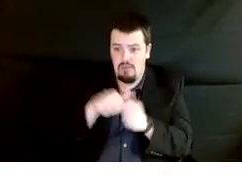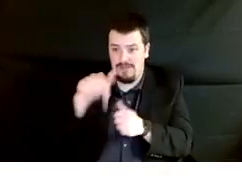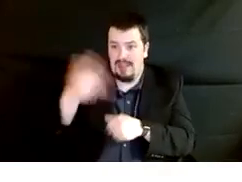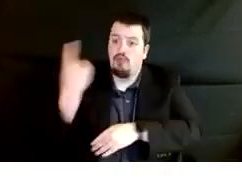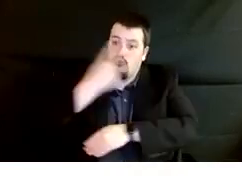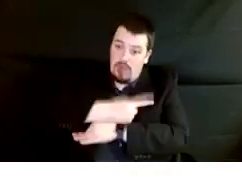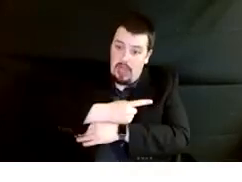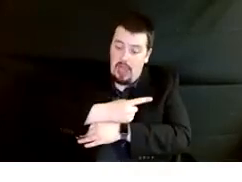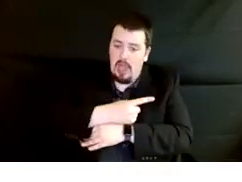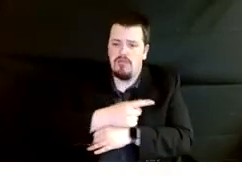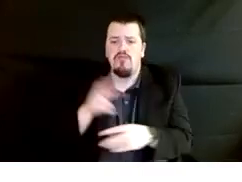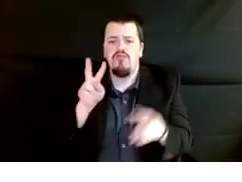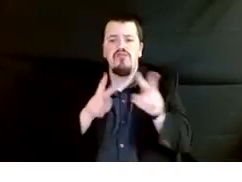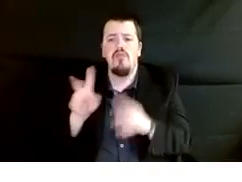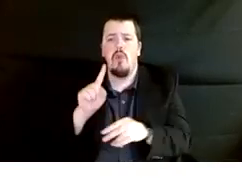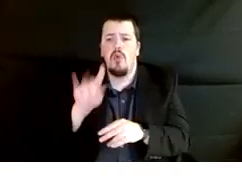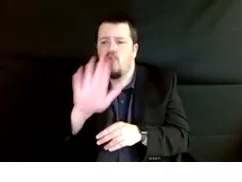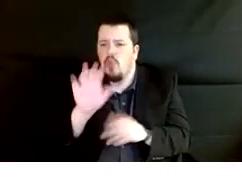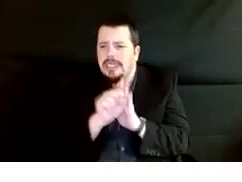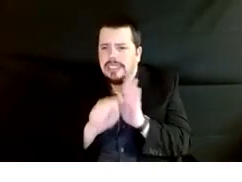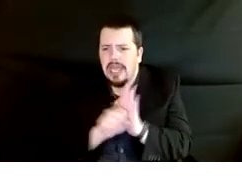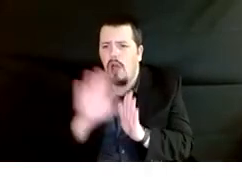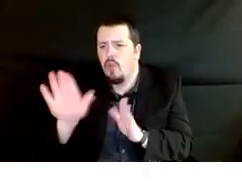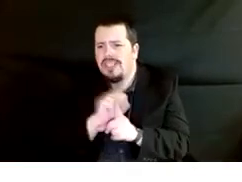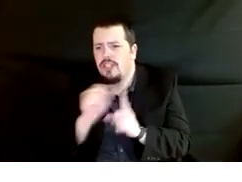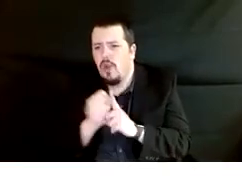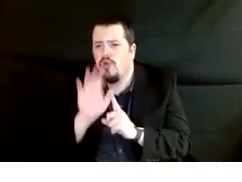take a look at where your state is and what they have for crisis standards of